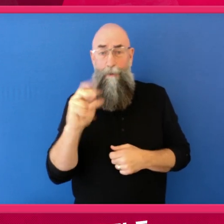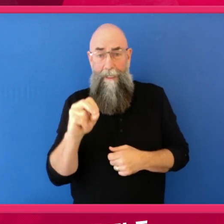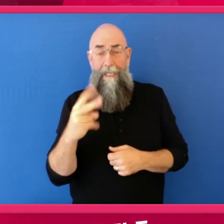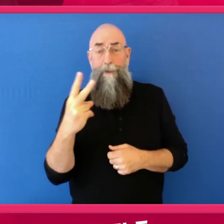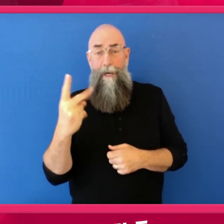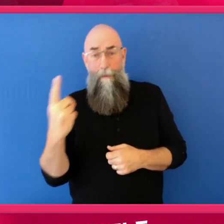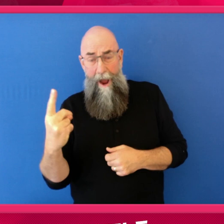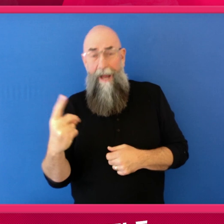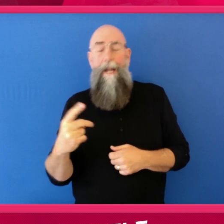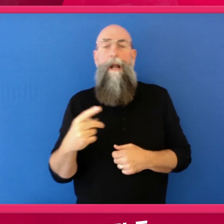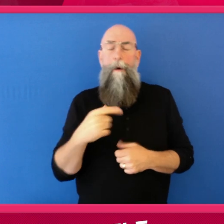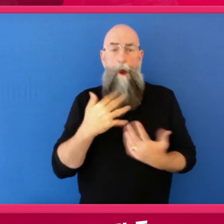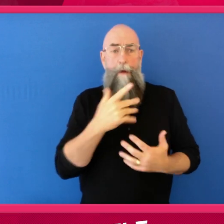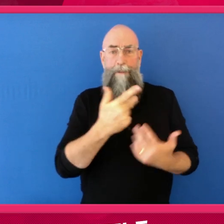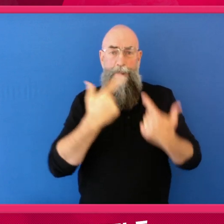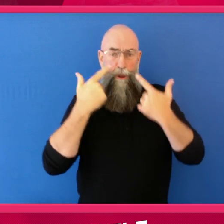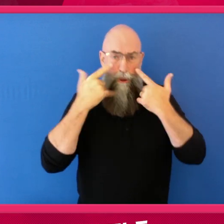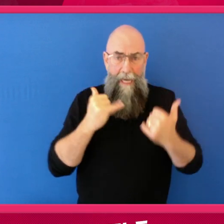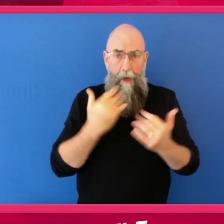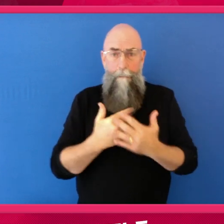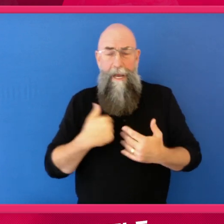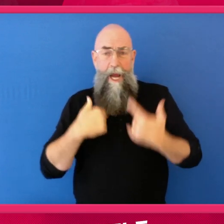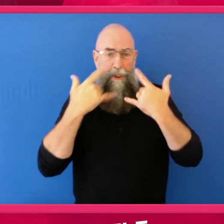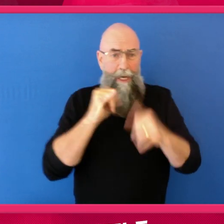on each other and I think those lifelines is what you what keeps you at the top end